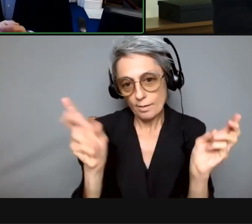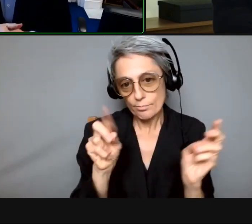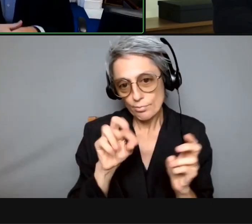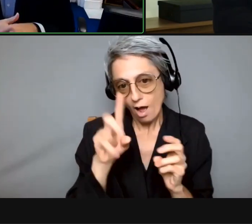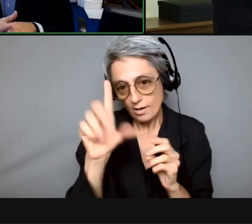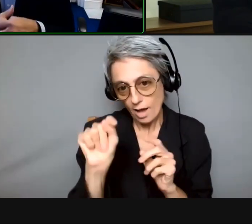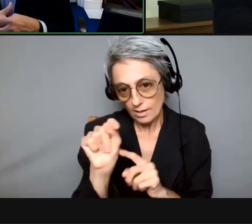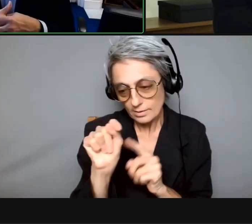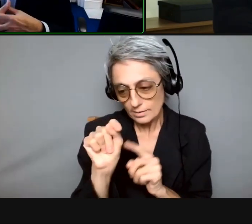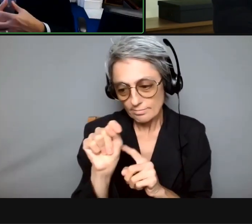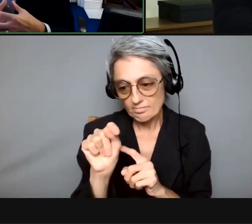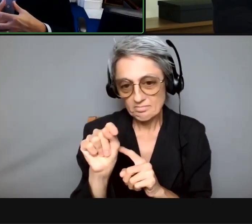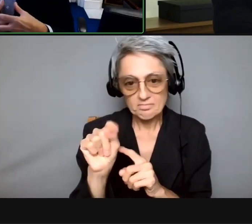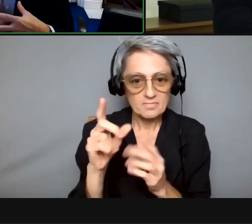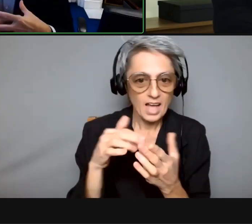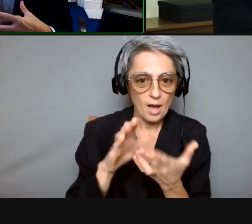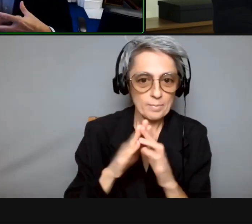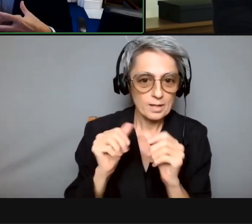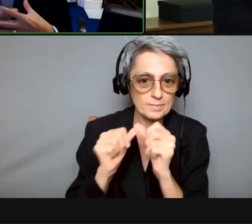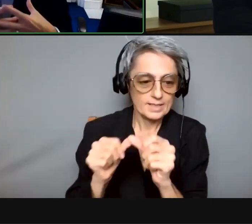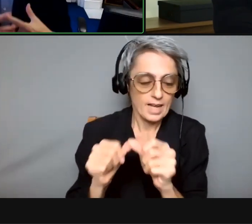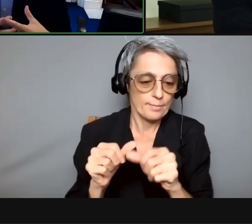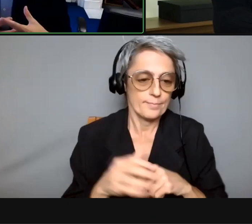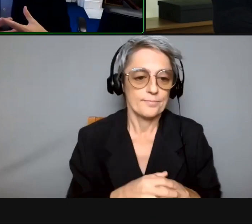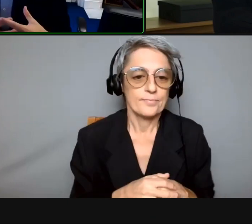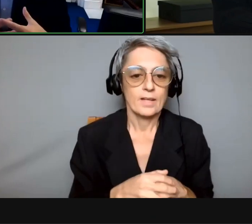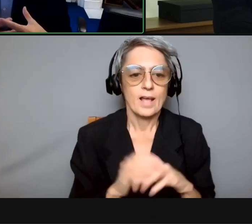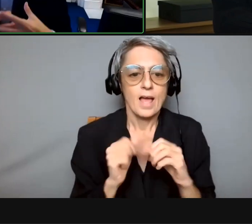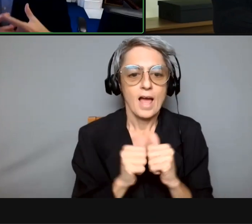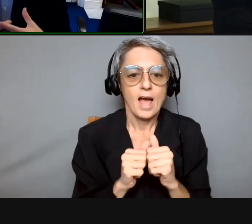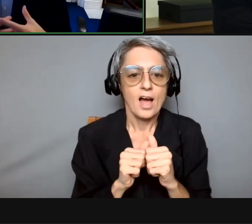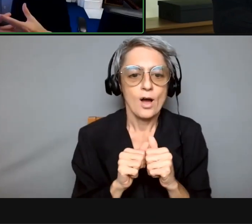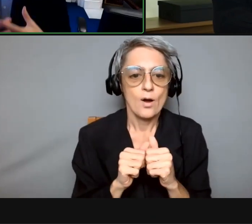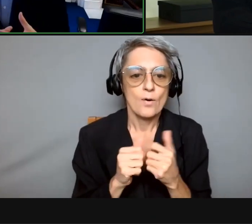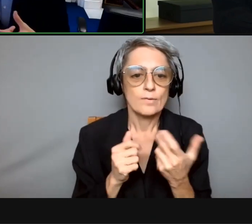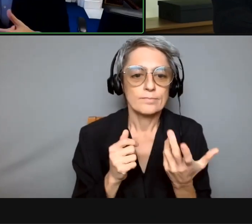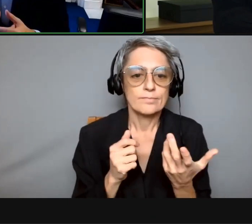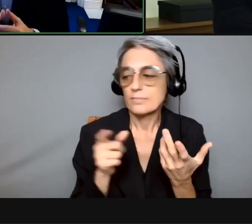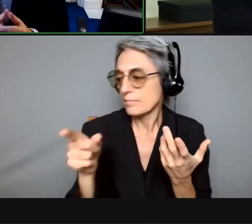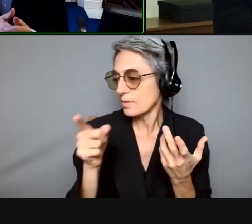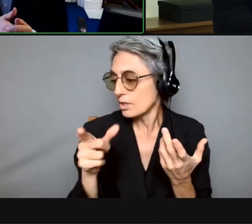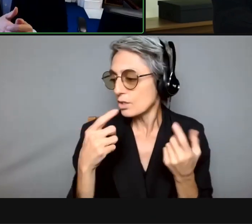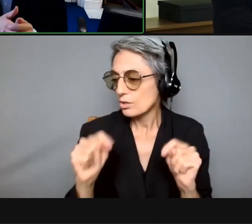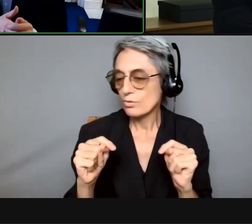and how you're seeking to get gains out of what you're producing.